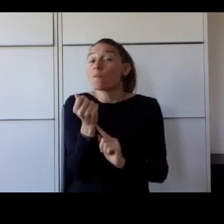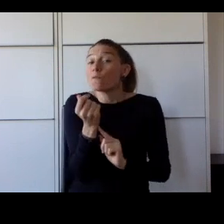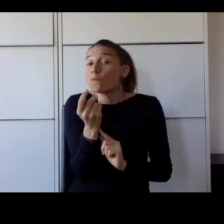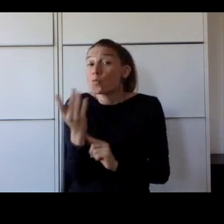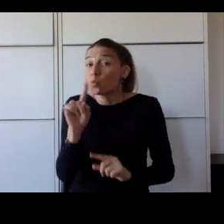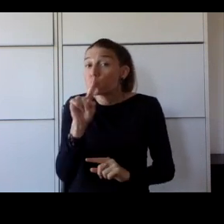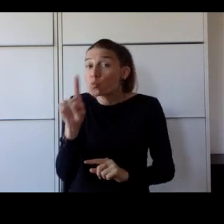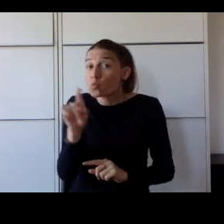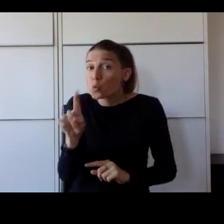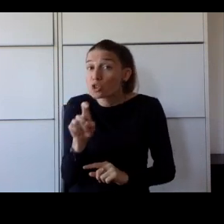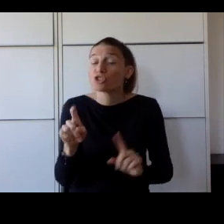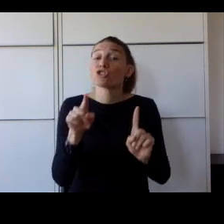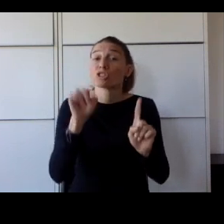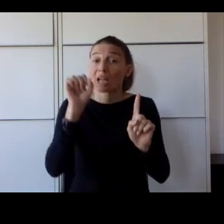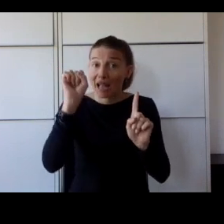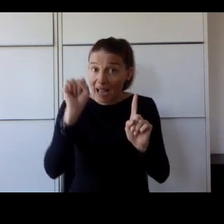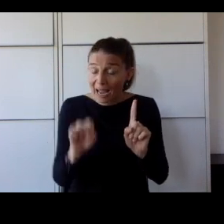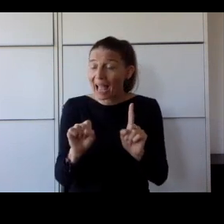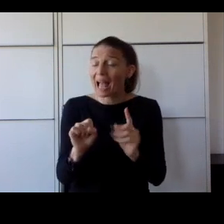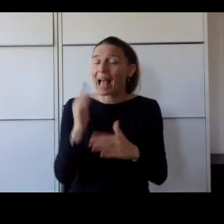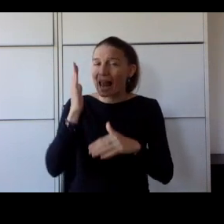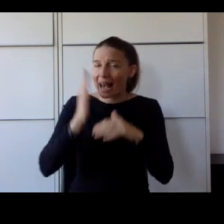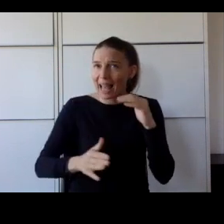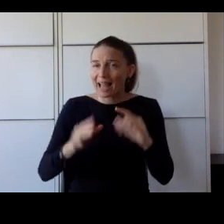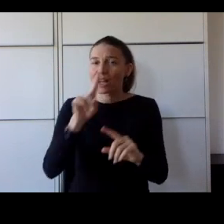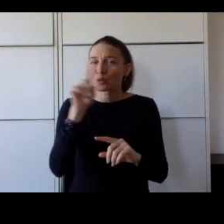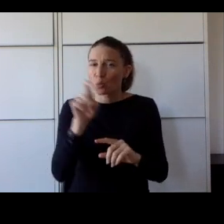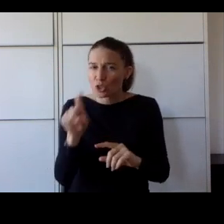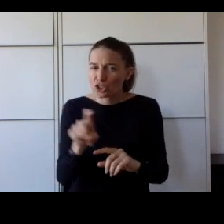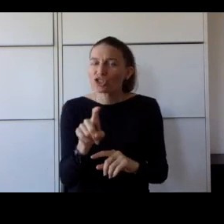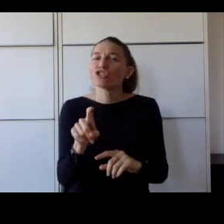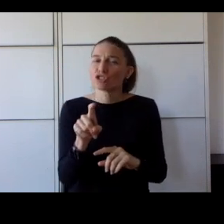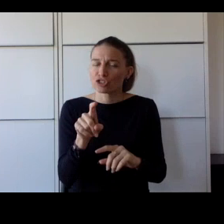and I suggest we take them but if any other come in from now